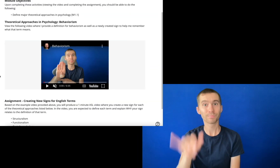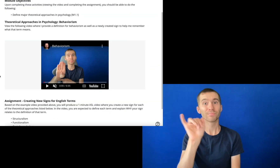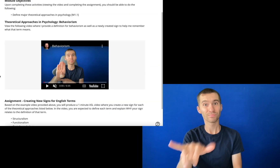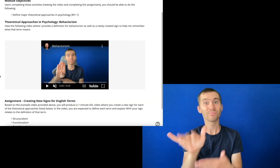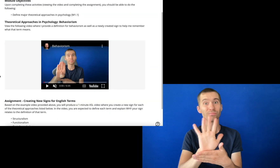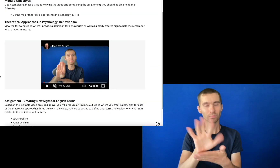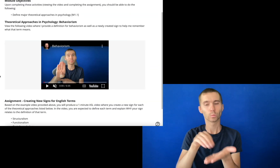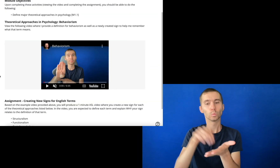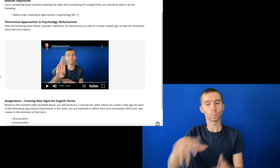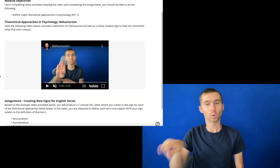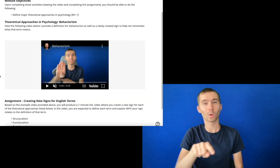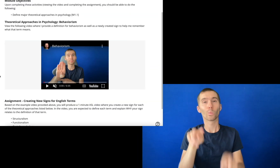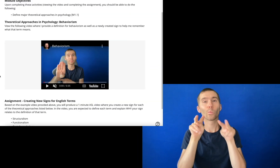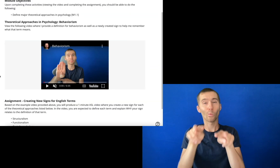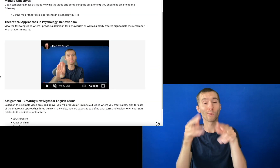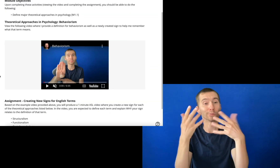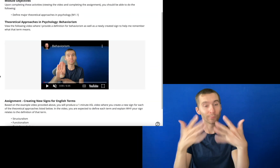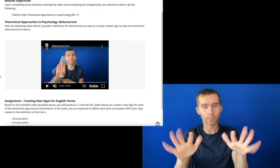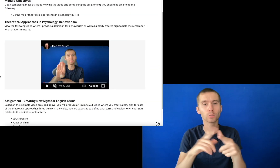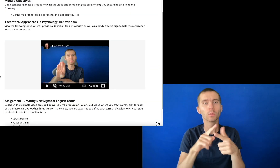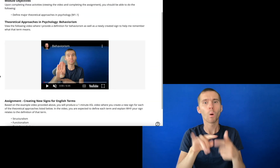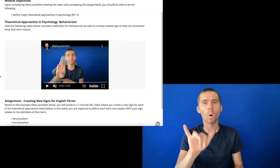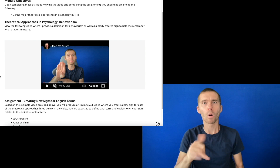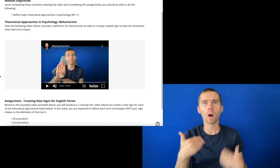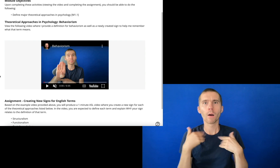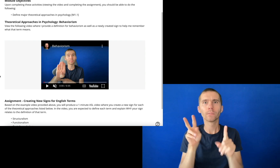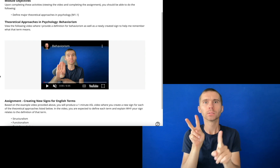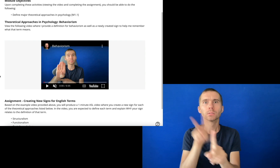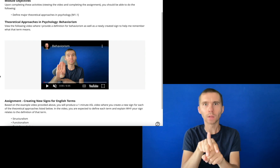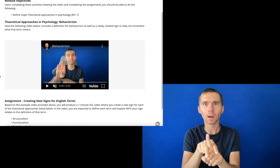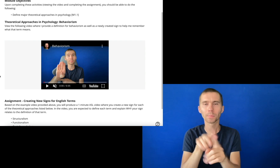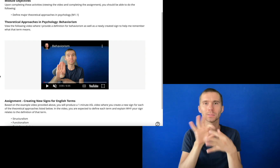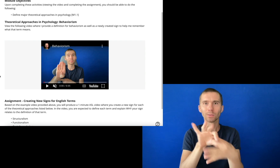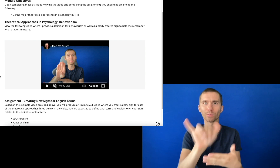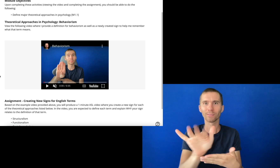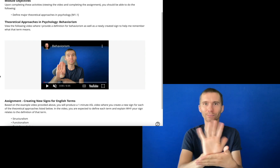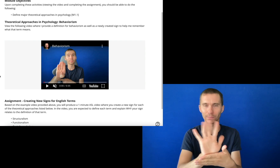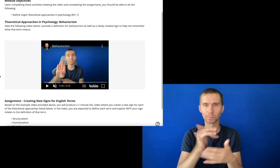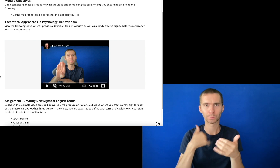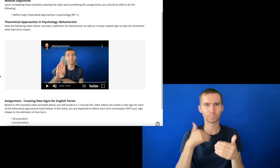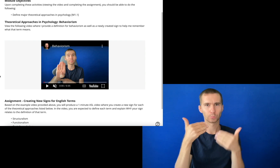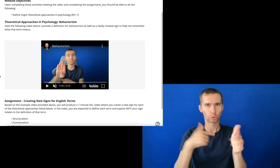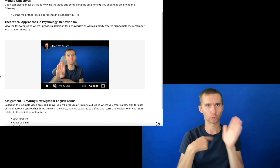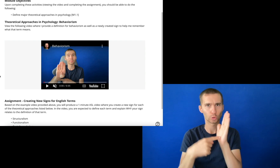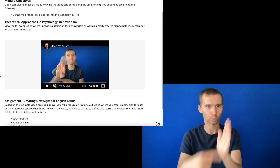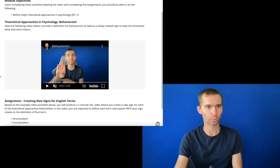After students have viewed that video, they will proceed to an assignment which I will show you now.